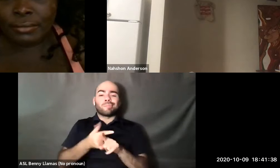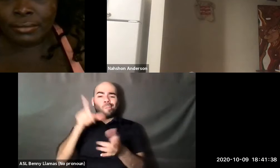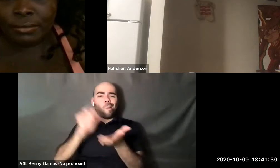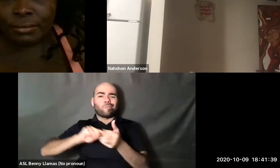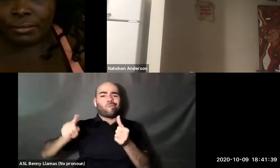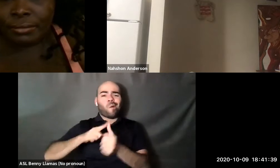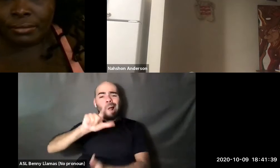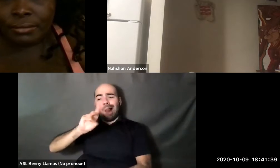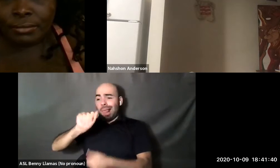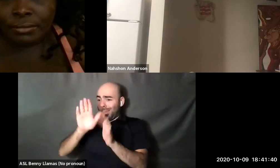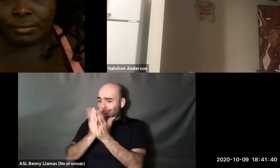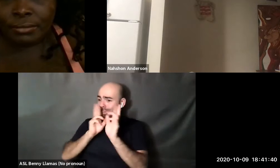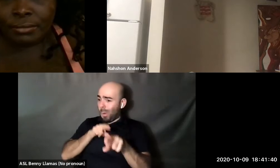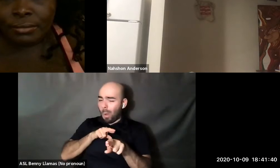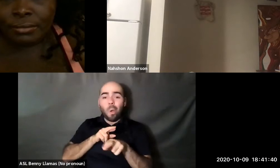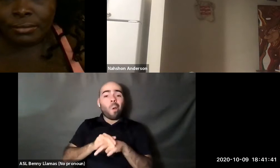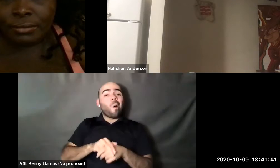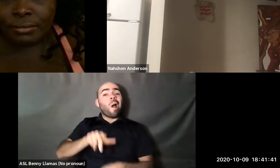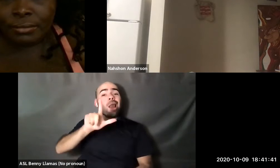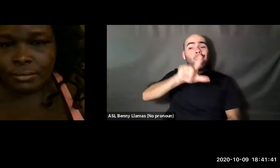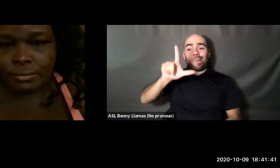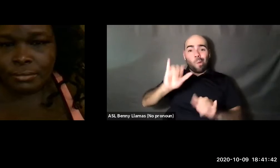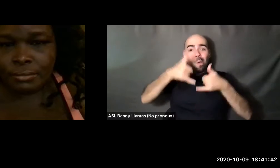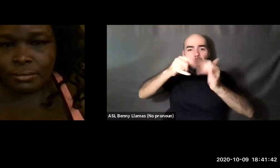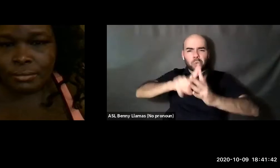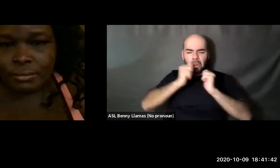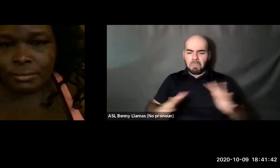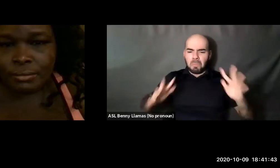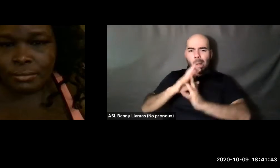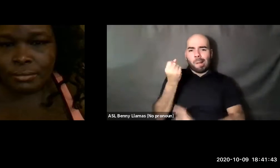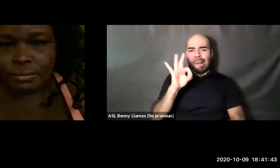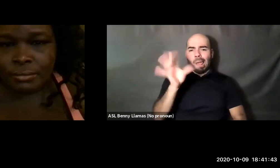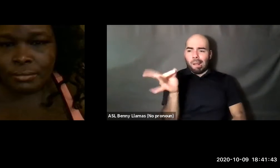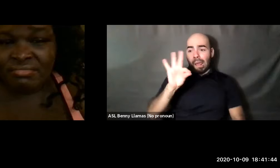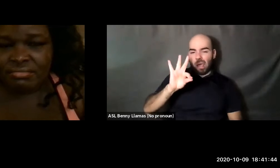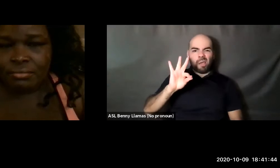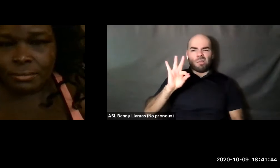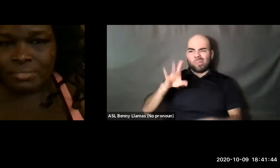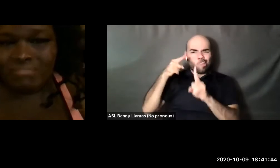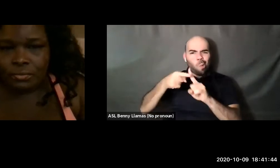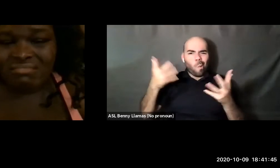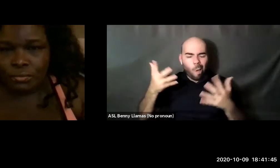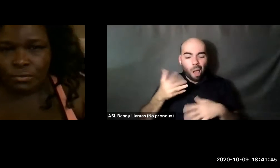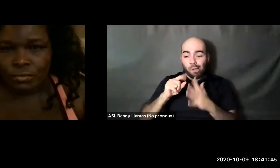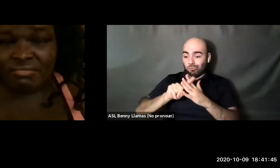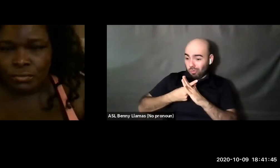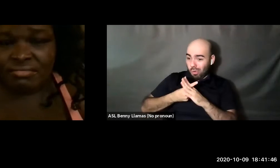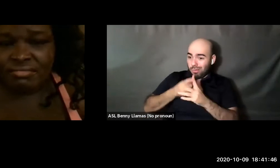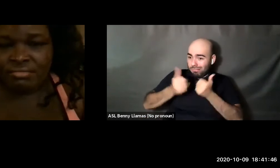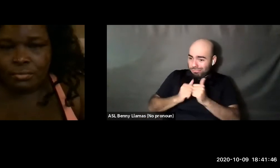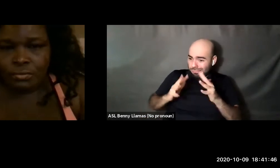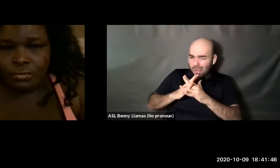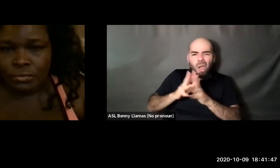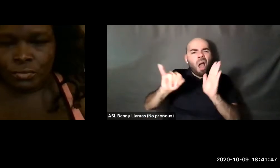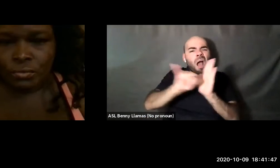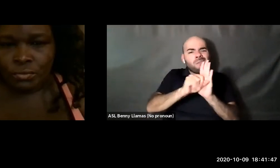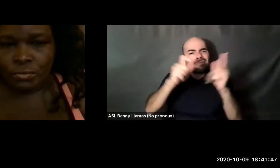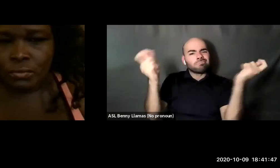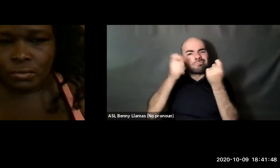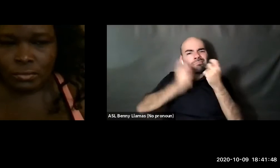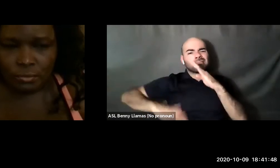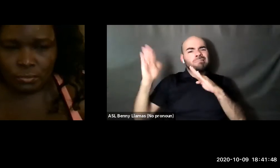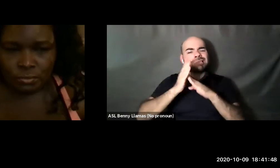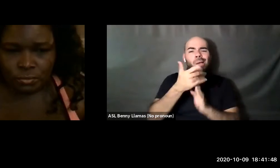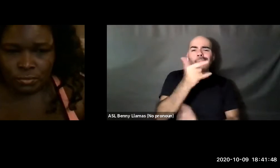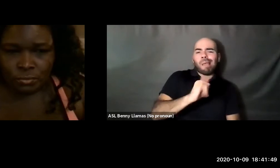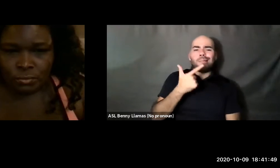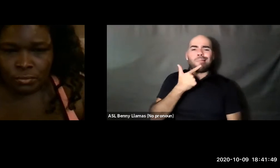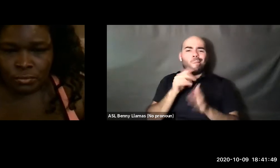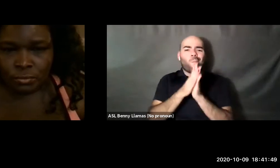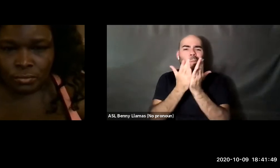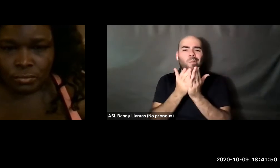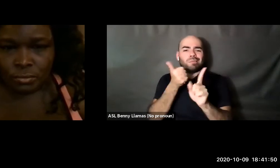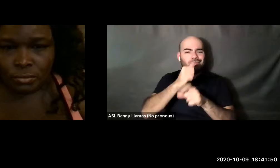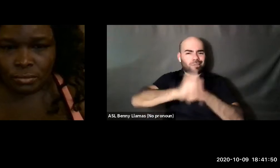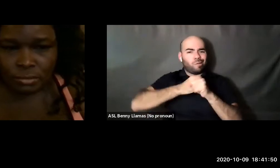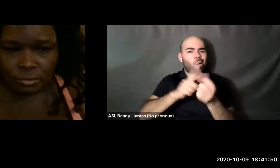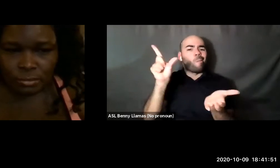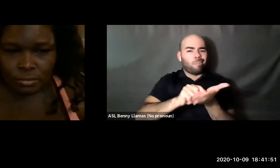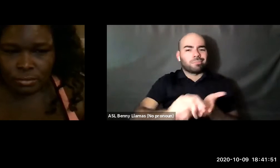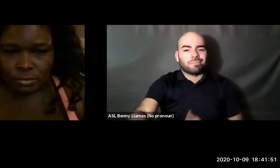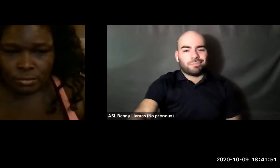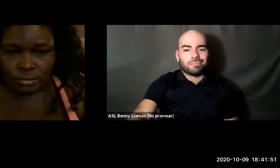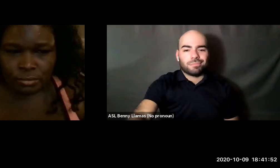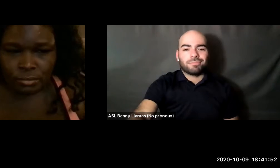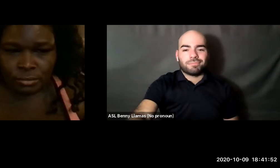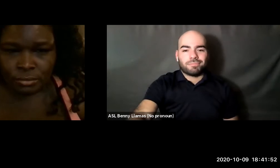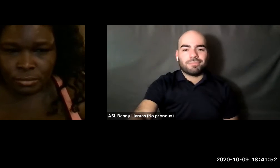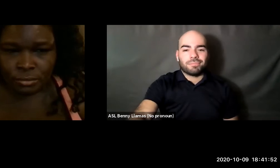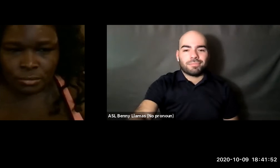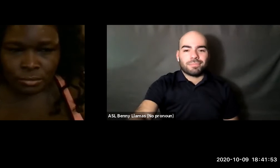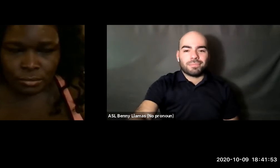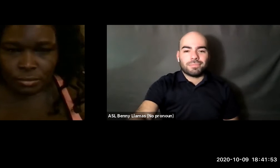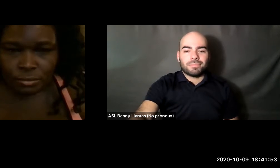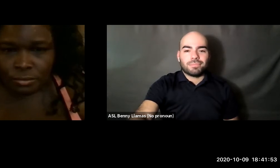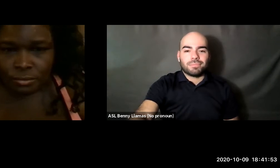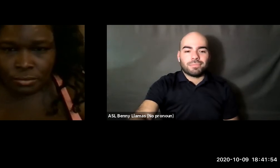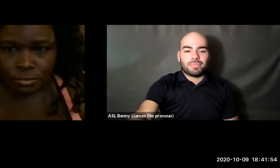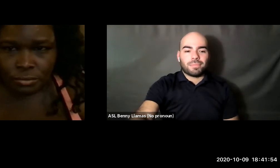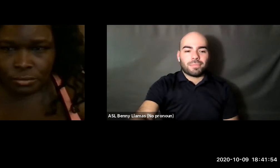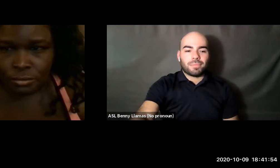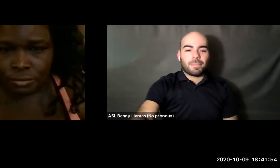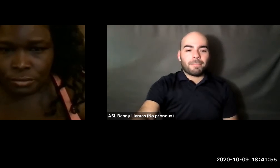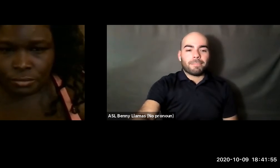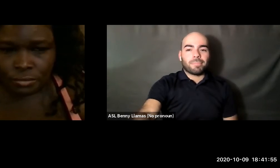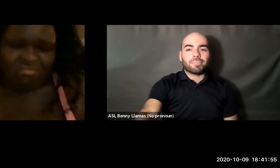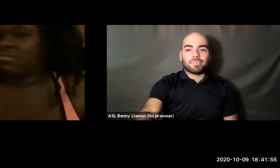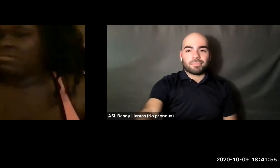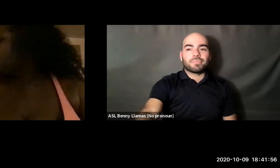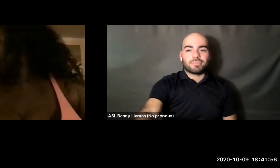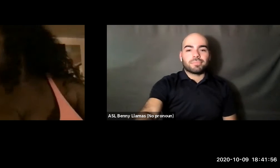ASL Benny Llamas (No pronoun): The lambda literary awards were born in 1989. The purpose of the words in the early years was to identify and celebrate the best of lesbian and gay books in the year of their publication what literature has always taught us is that only and tracing our individuality, can we become universal